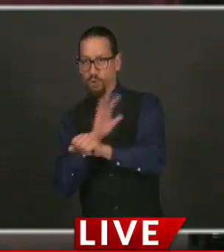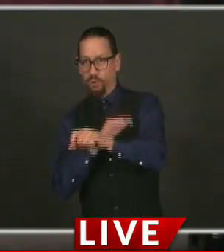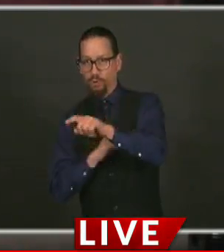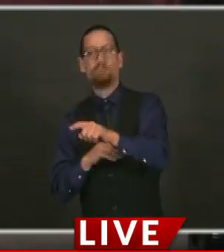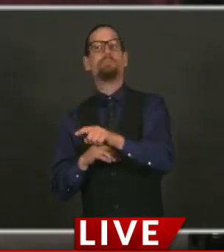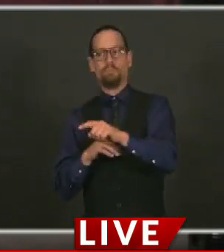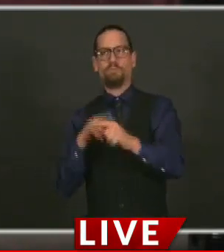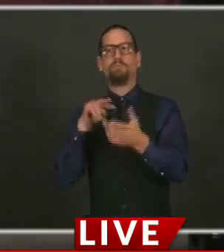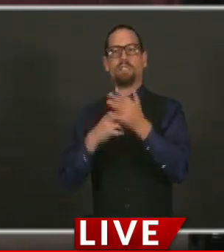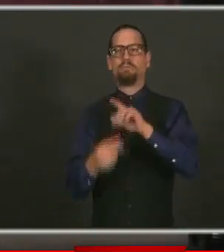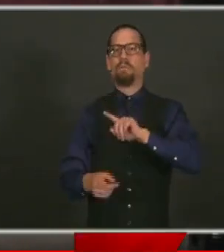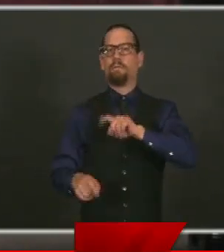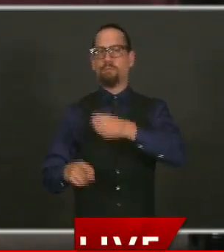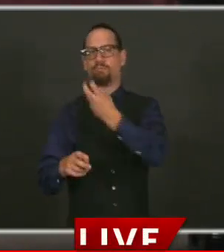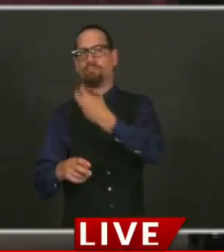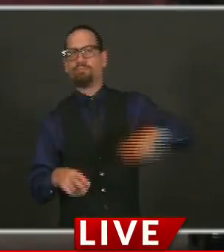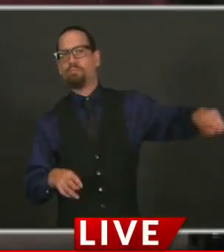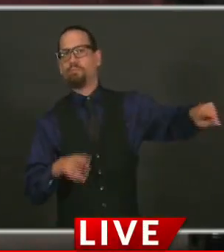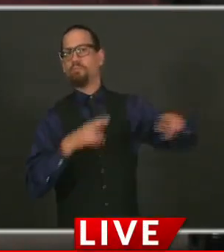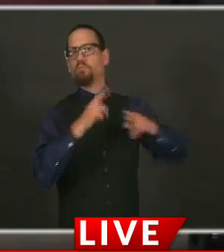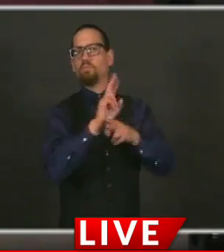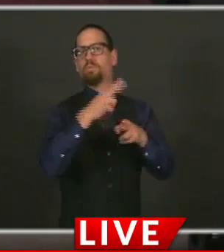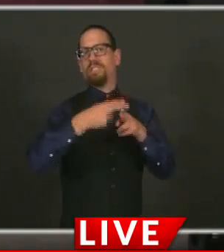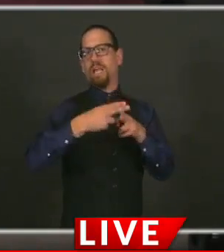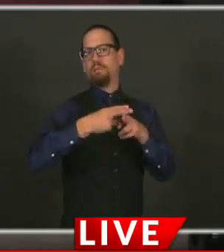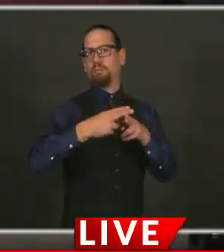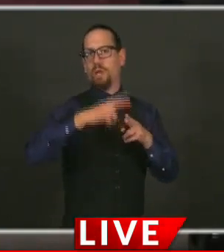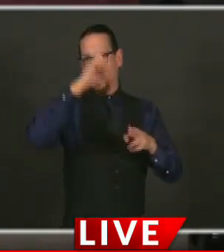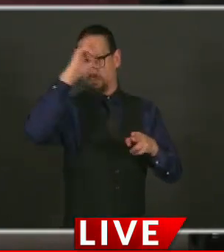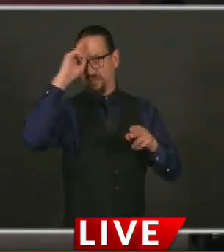THAT IS FOUR WEEKS BEFORE WE ARE AT THE MAX OF 600 BEDS AND HAVE TO TAP INTO CRANSTON.